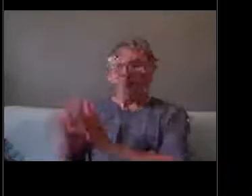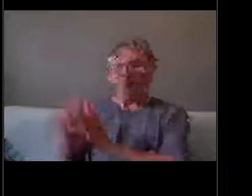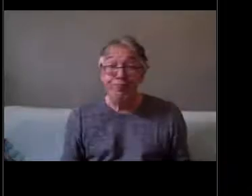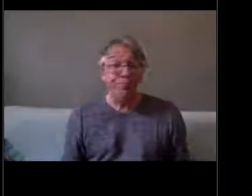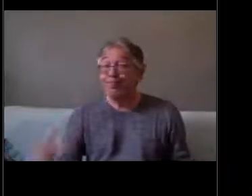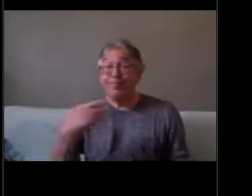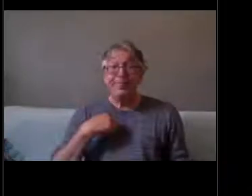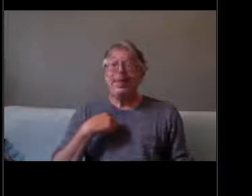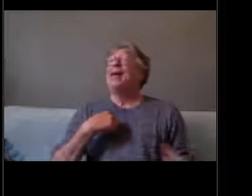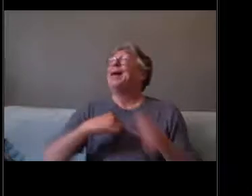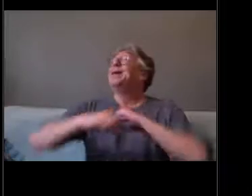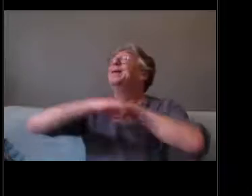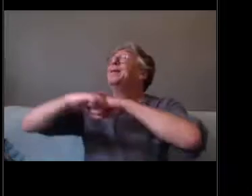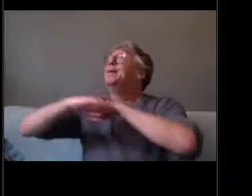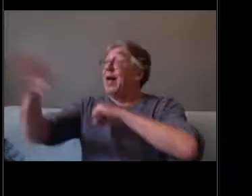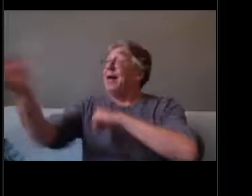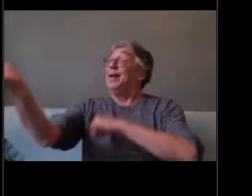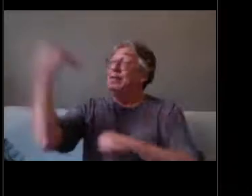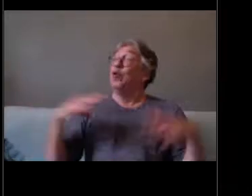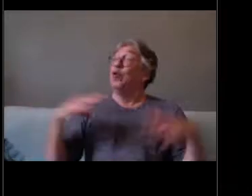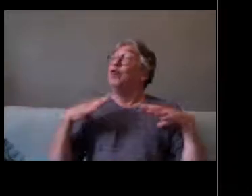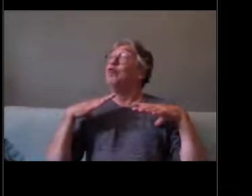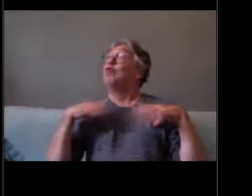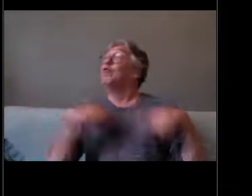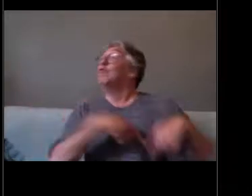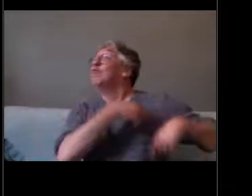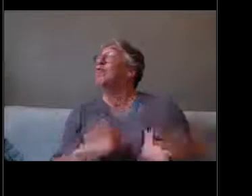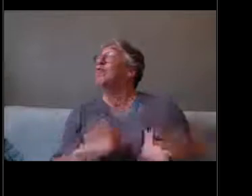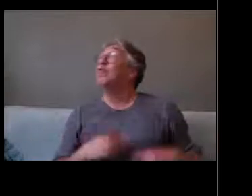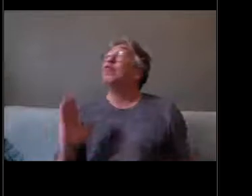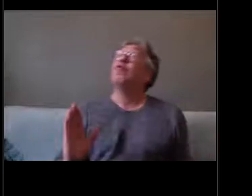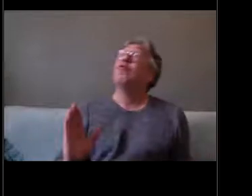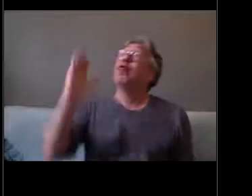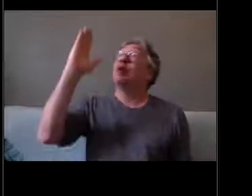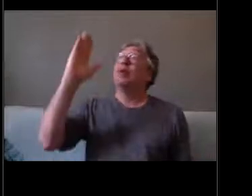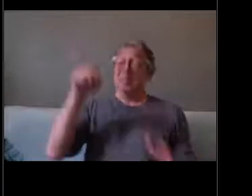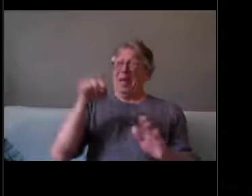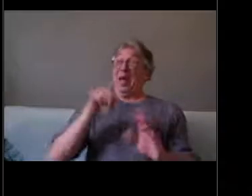these are not made available in accessible formats